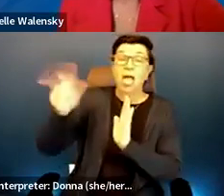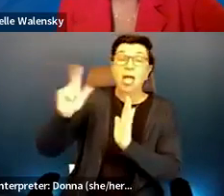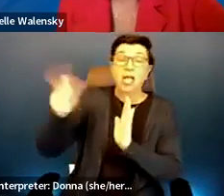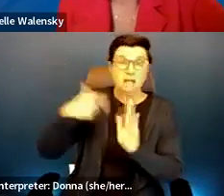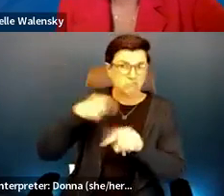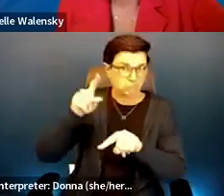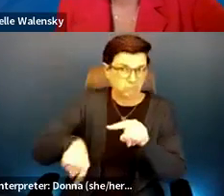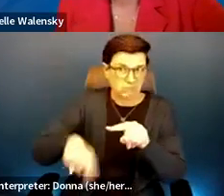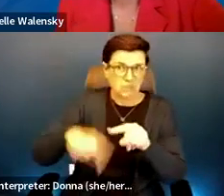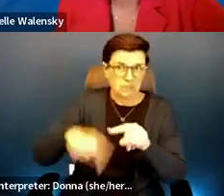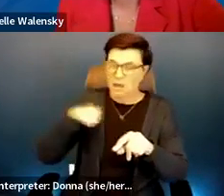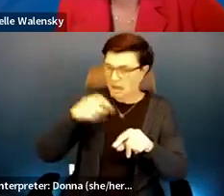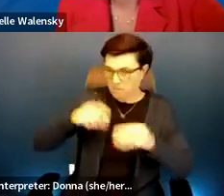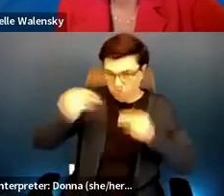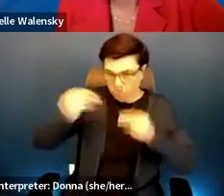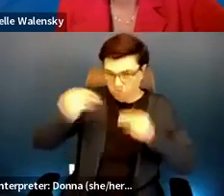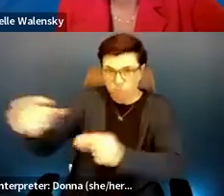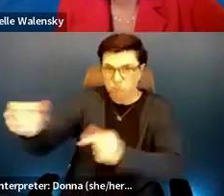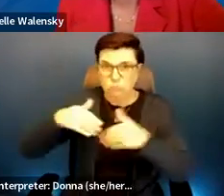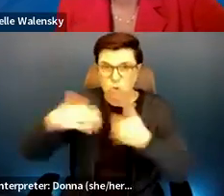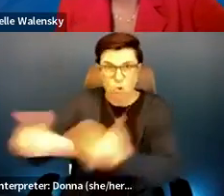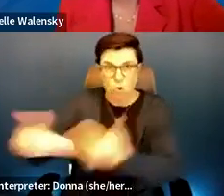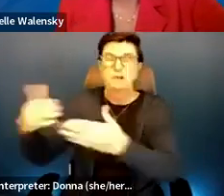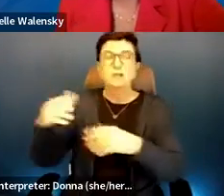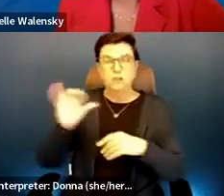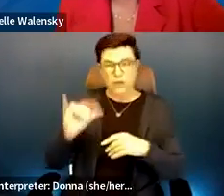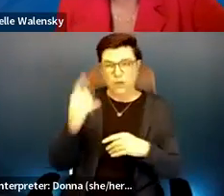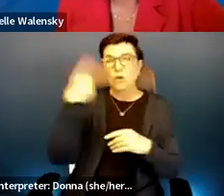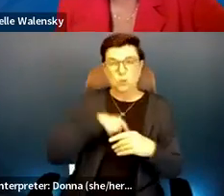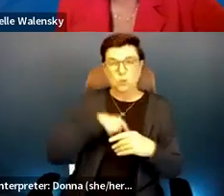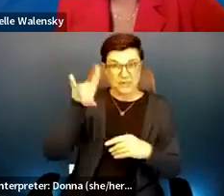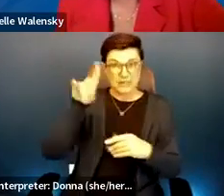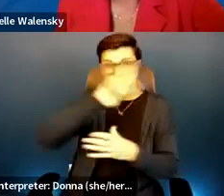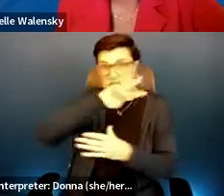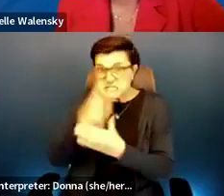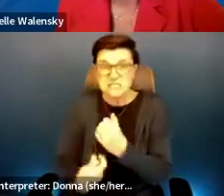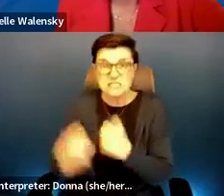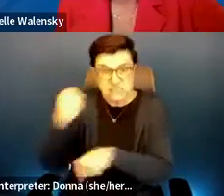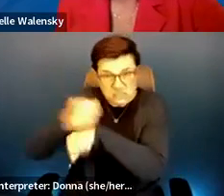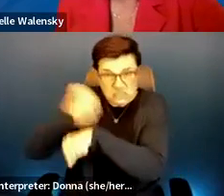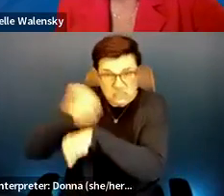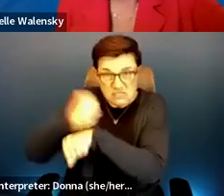weeks or just after I started. So this was one area where we had done a lot of work already